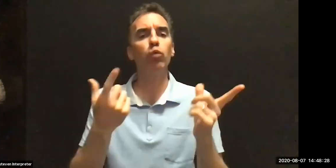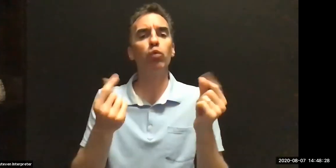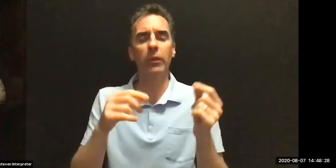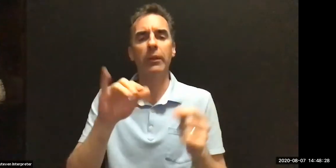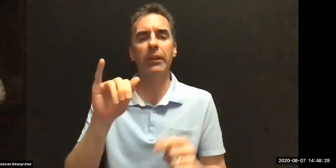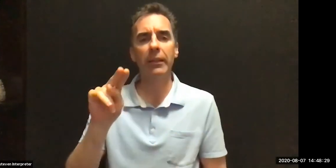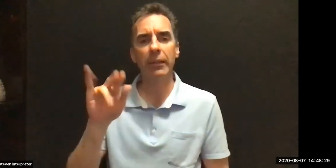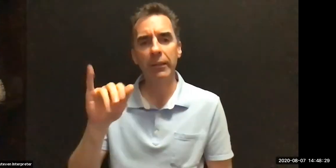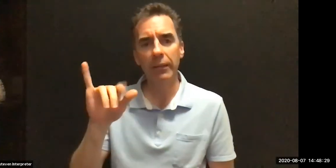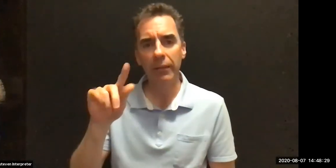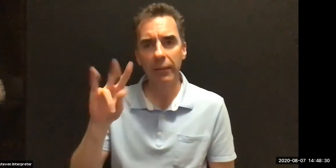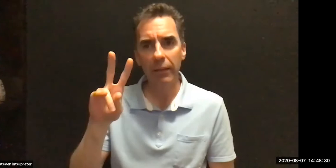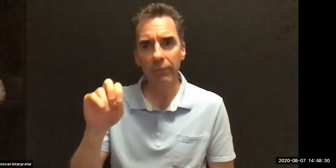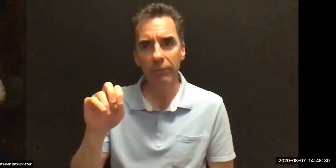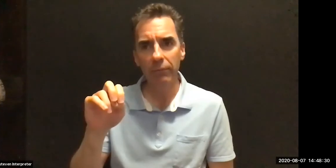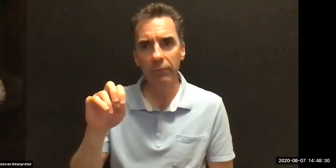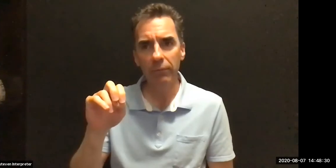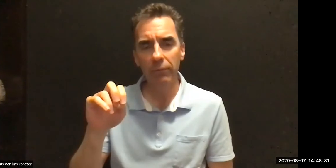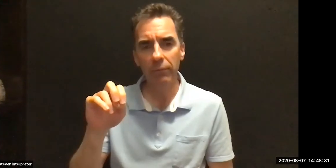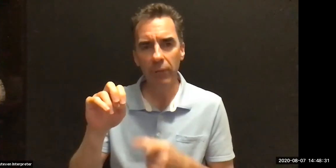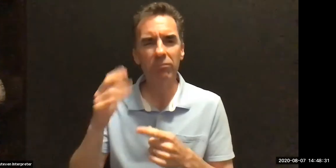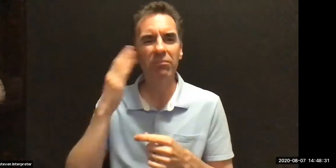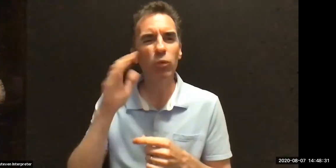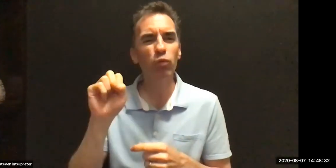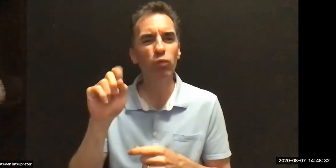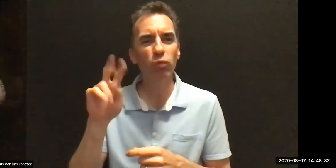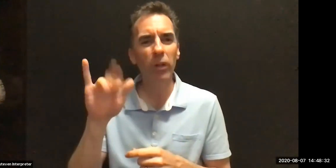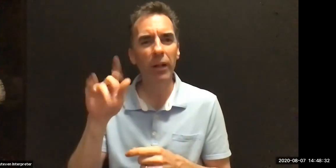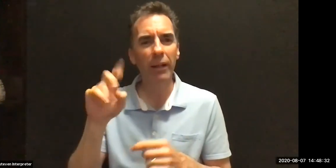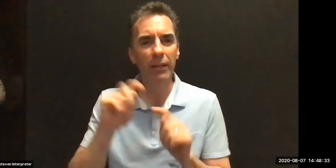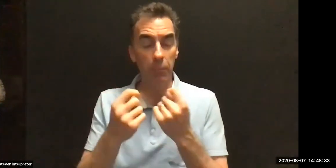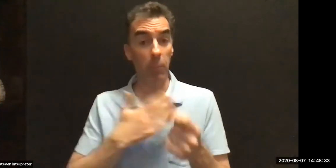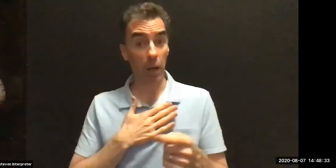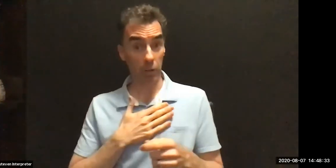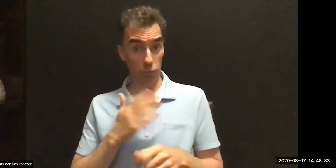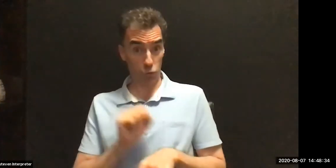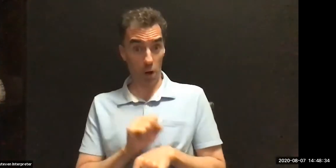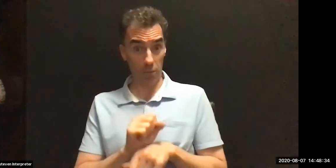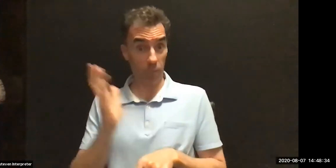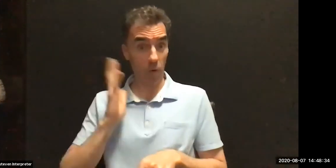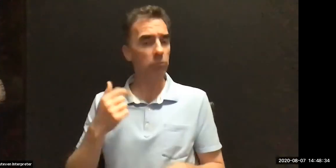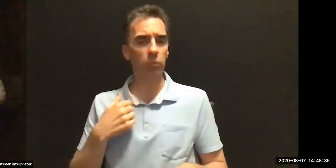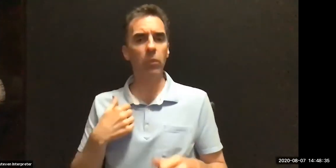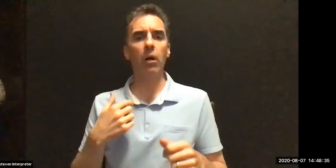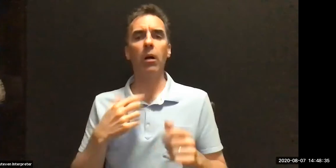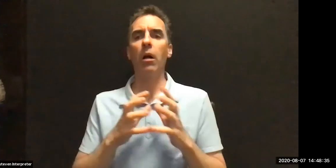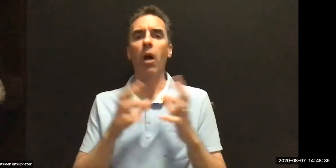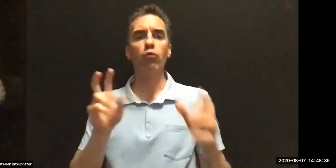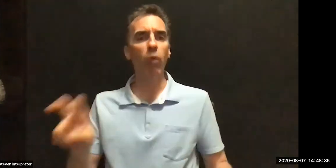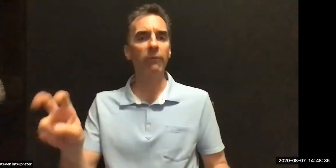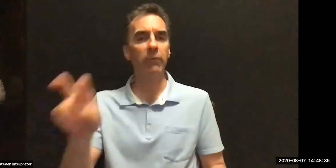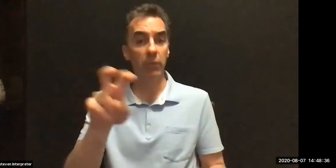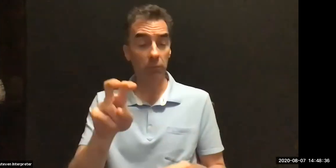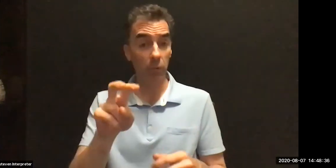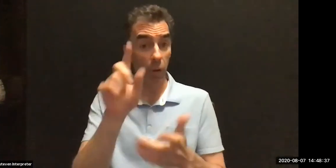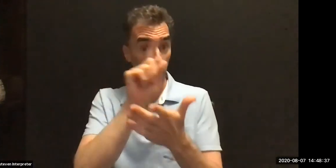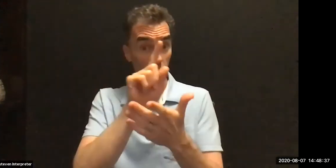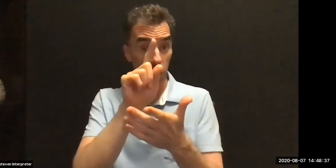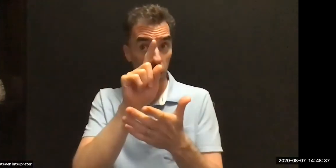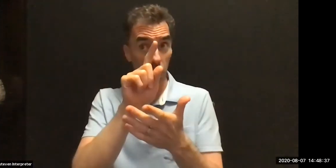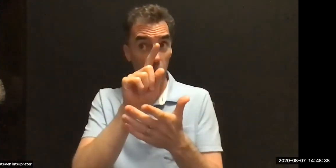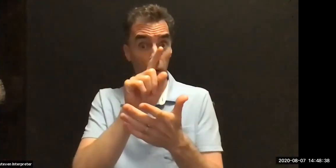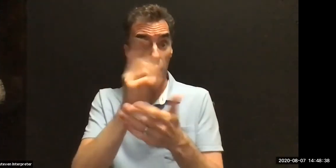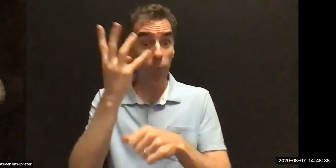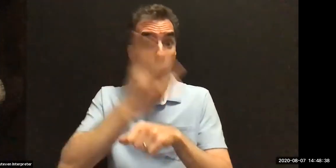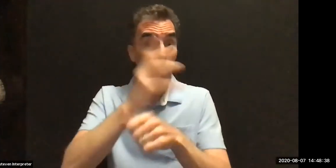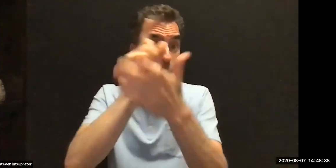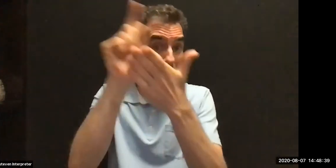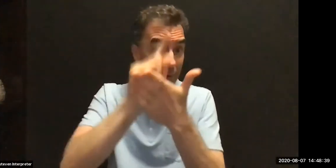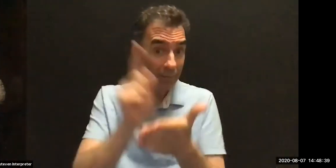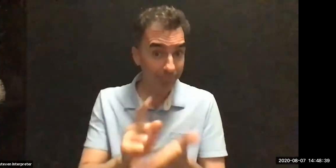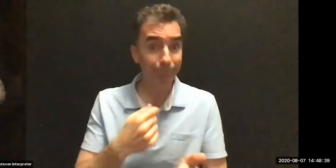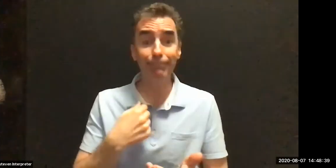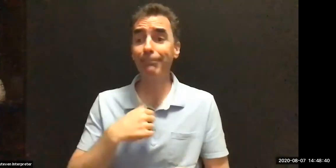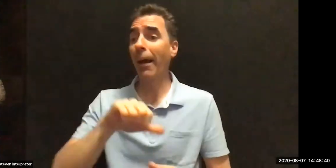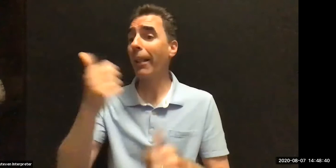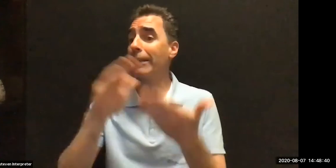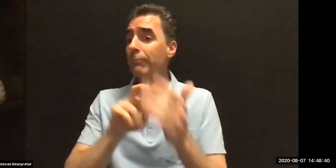Channelle Charest: Which means. So, for me personally, my job was an expansion meeting. I was traveling, you know, for four days out of the week to other cities visiting other cities meeting people having in person conversations